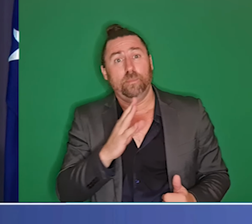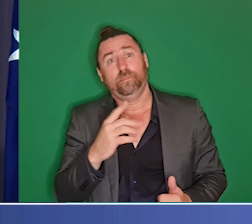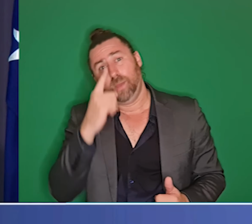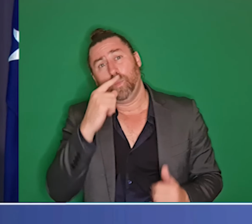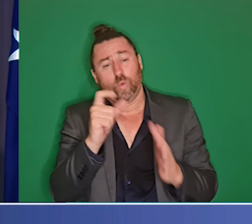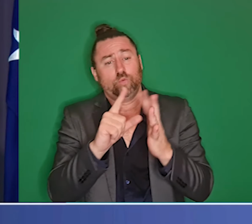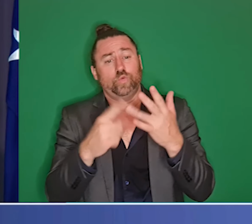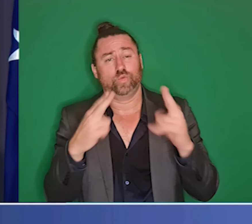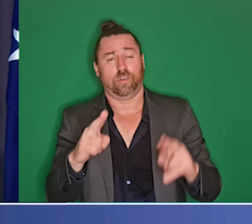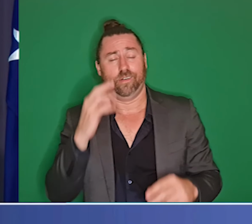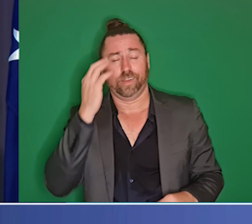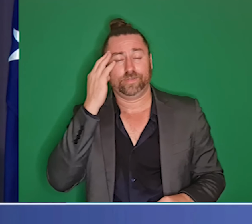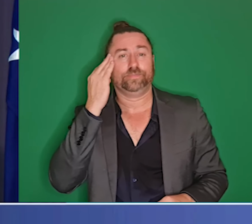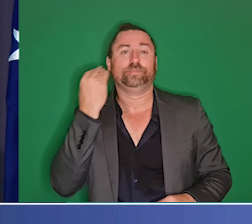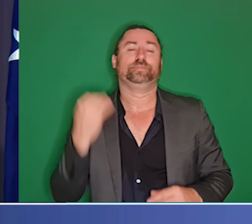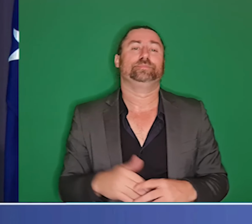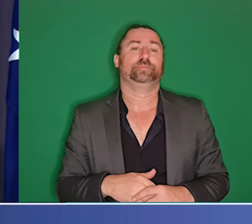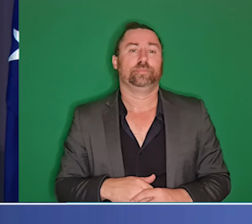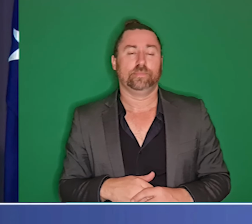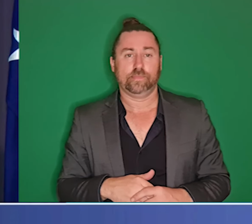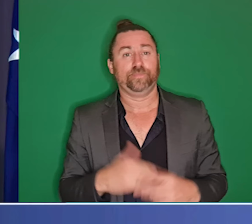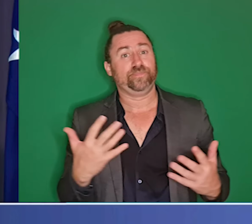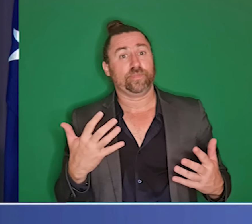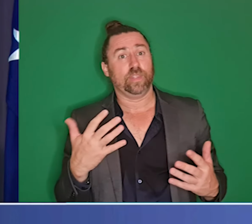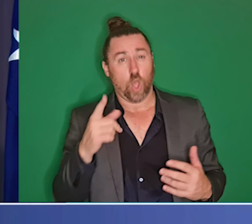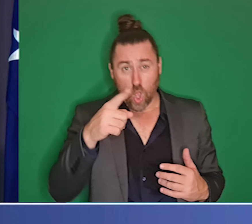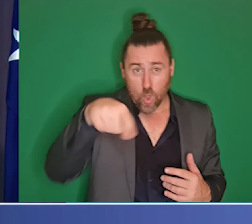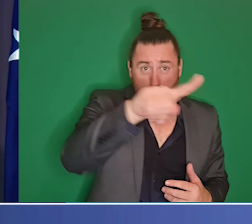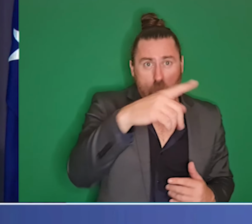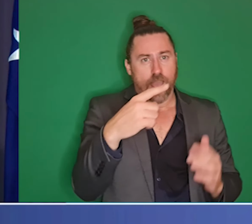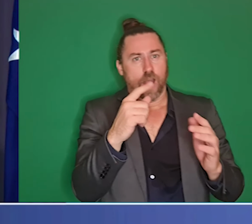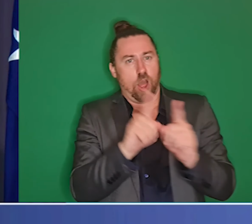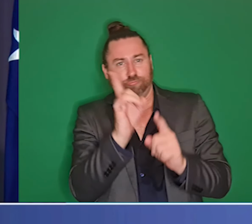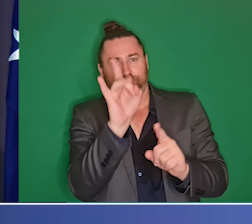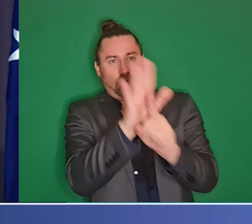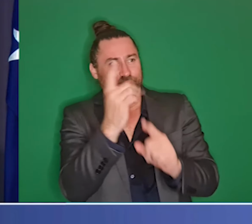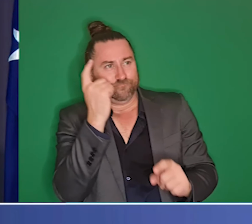Two things that people can do, back to being active about this. The first is get vaccinated.